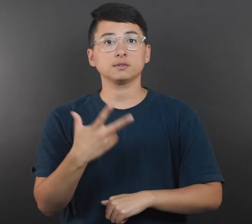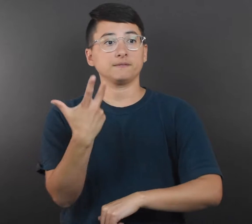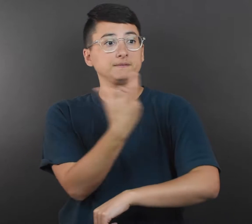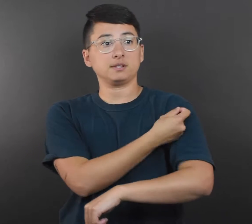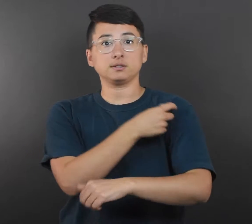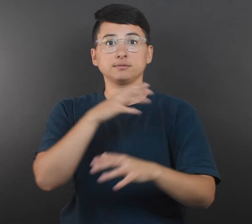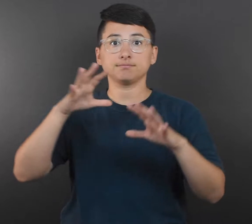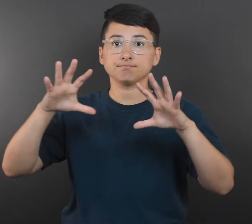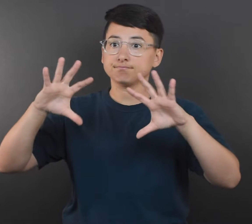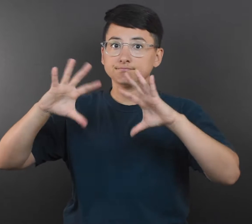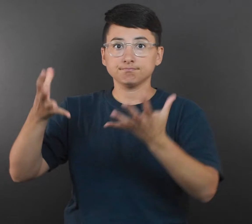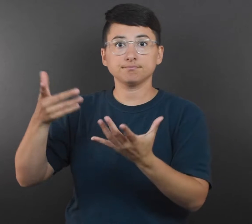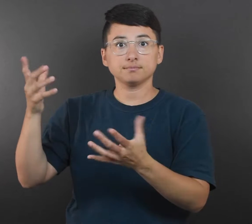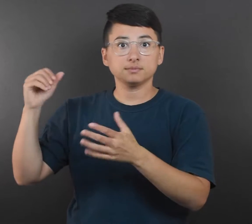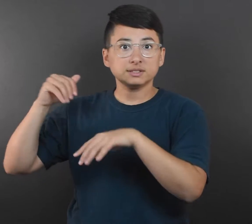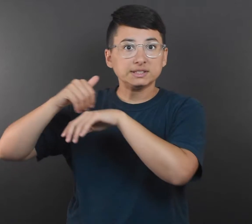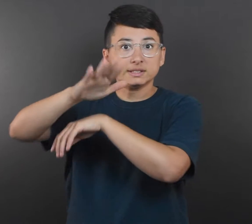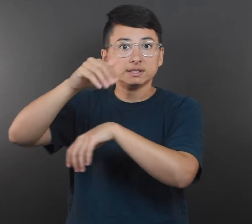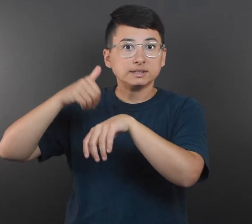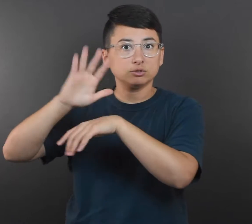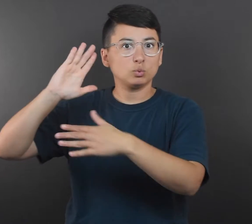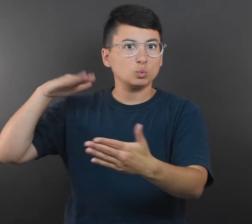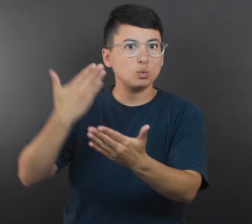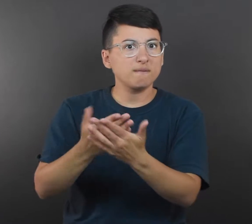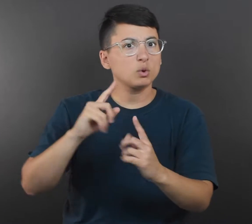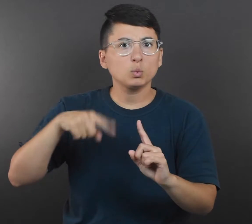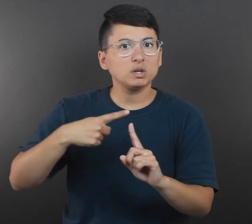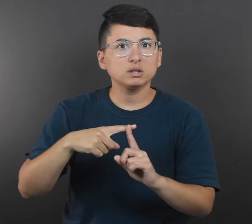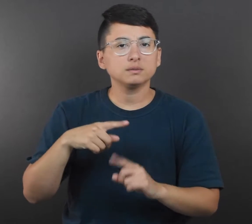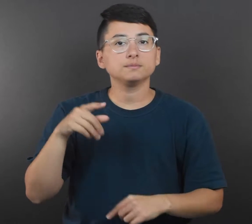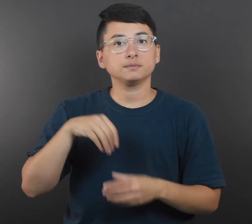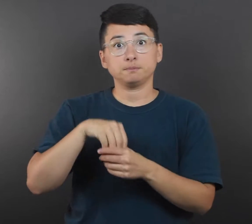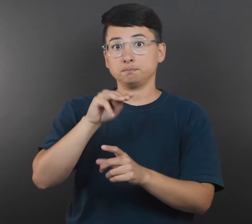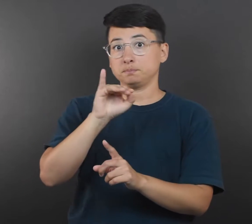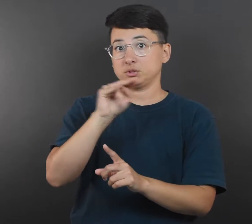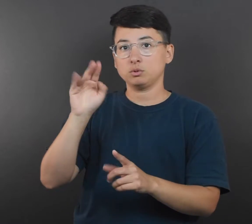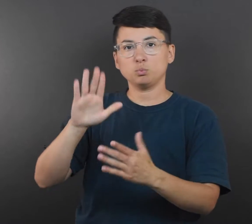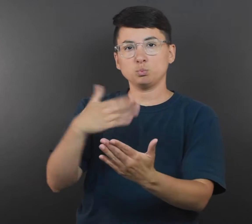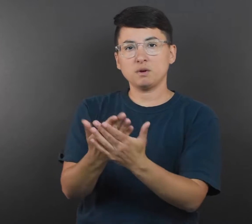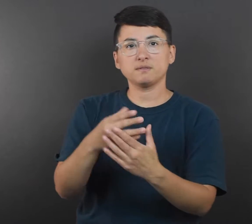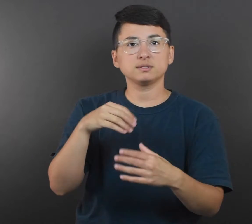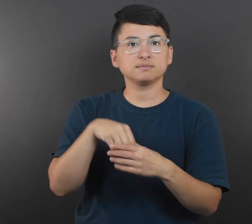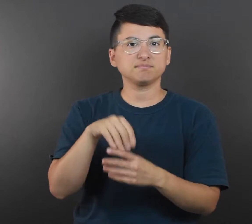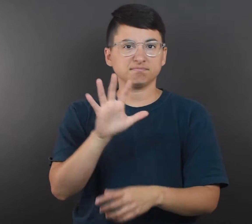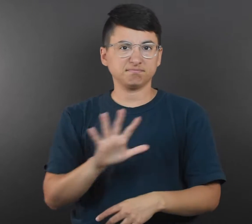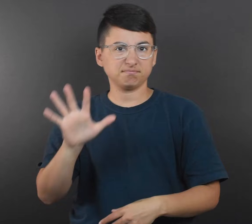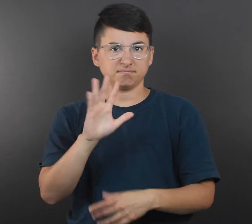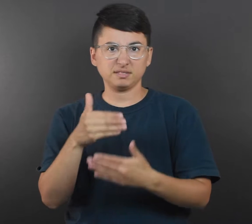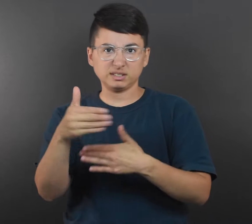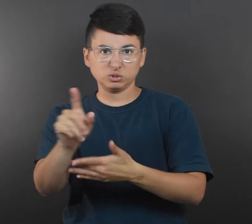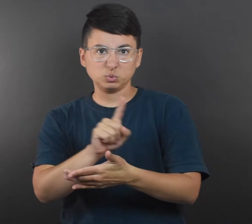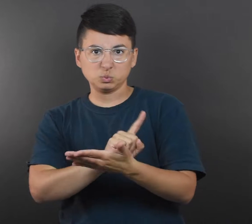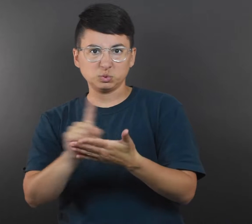Vaccine shipments are expected to arrive to Minnesota providers in waves over the next week.